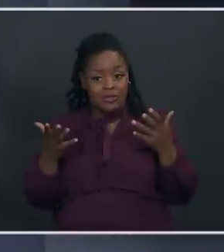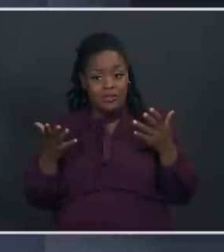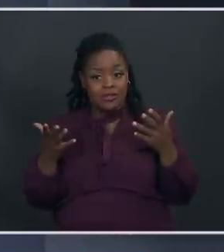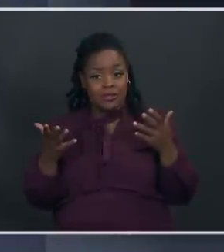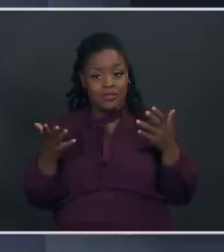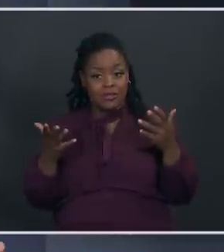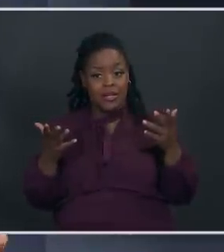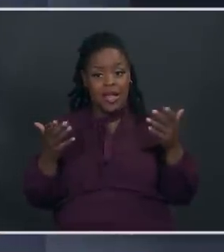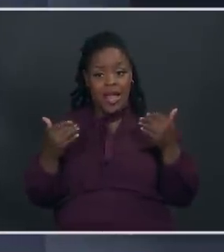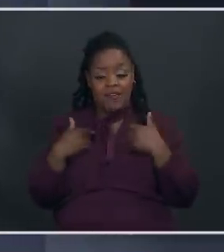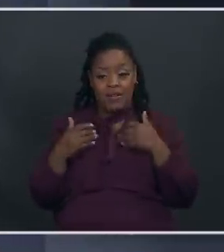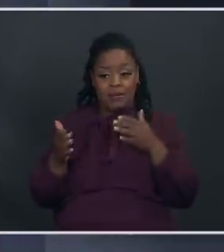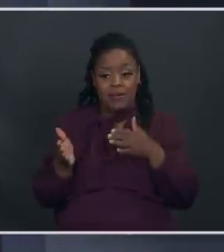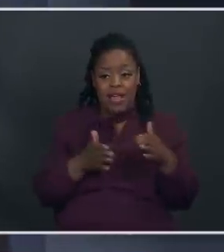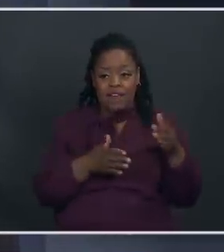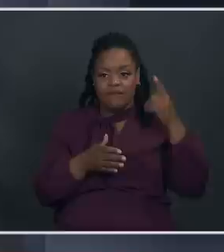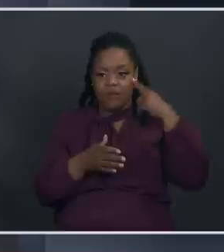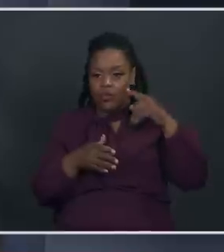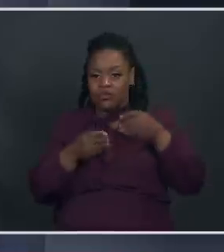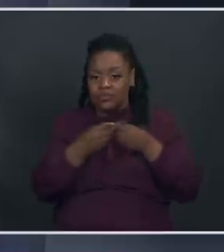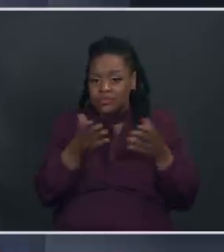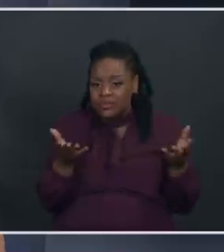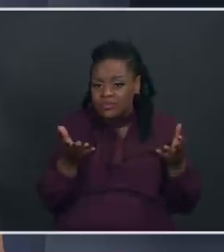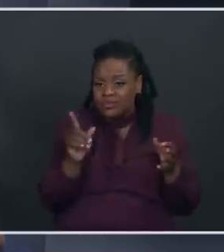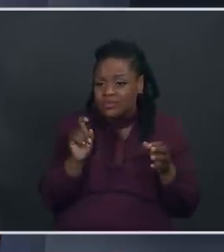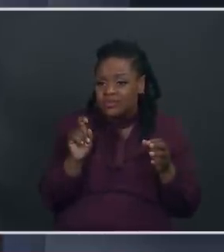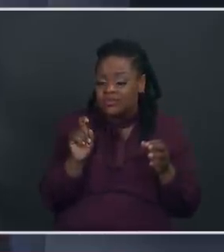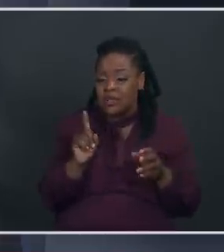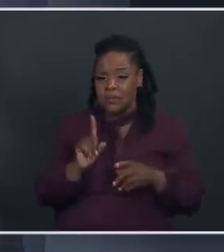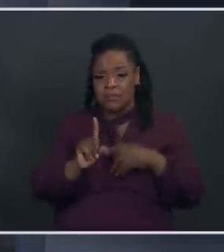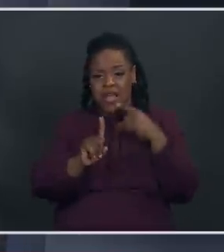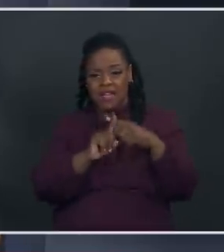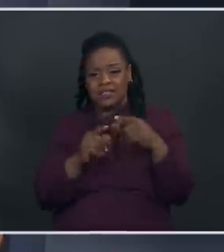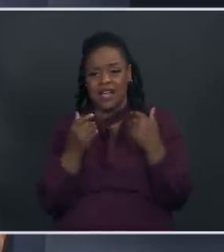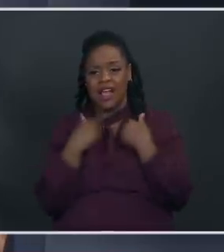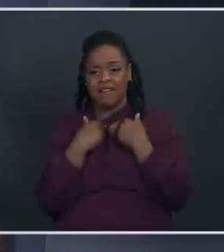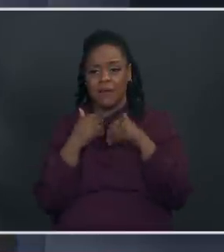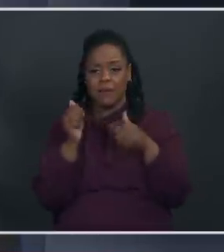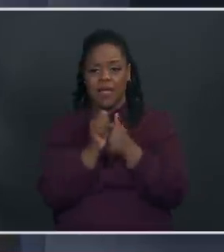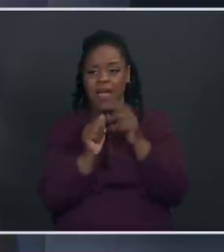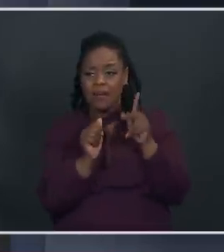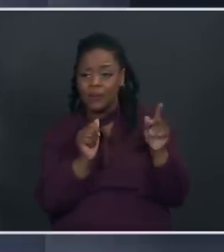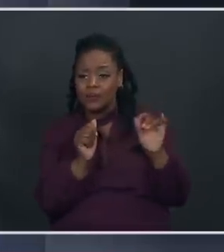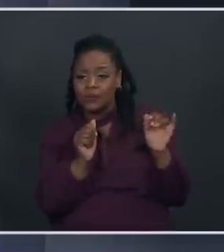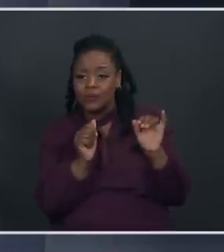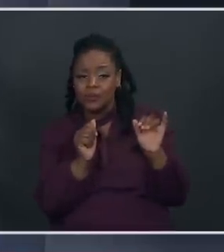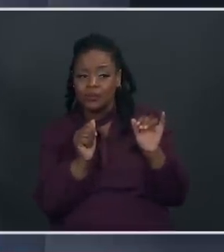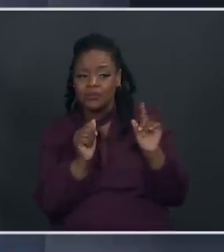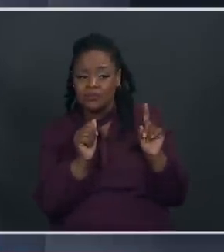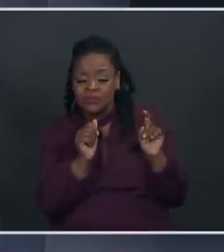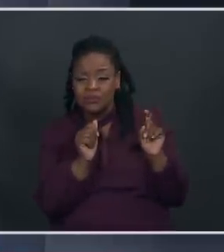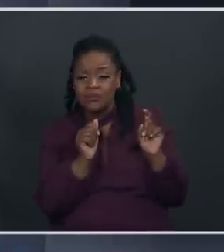and all of the different things that can happen, because this is a herculean task that has never been done before, but also ensuring we have vaccinators,